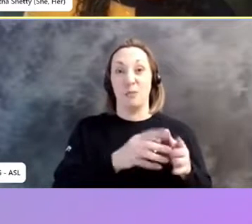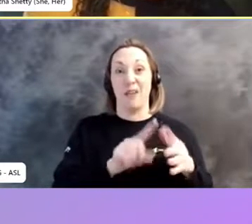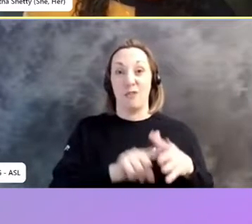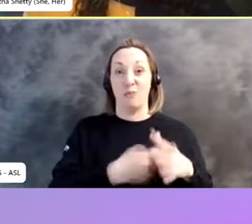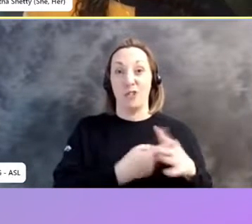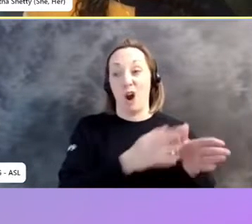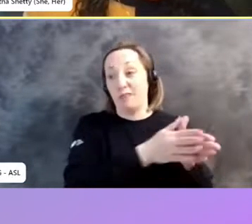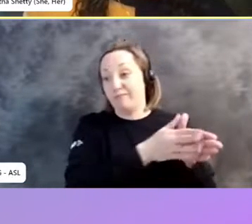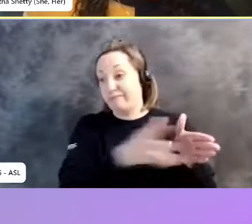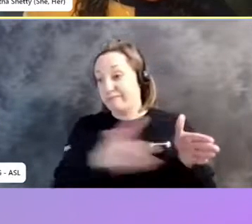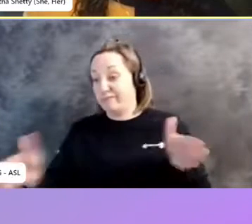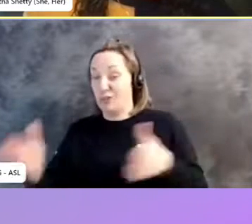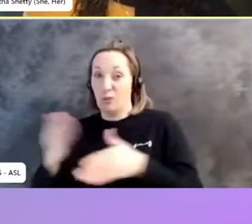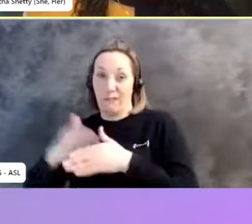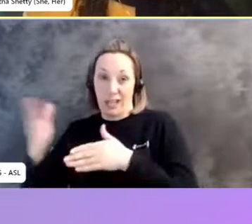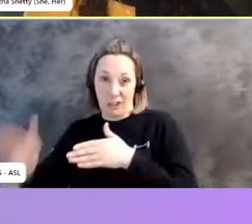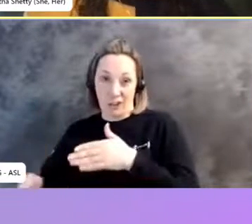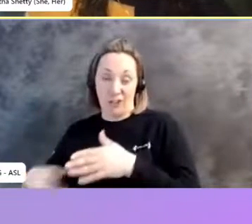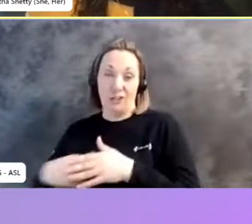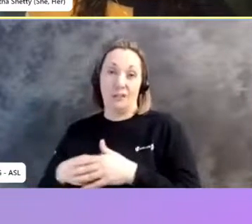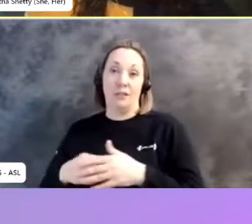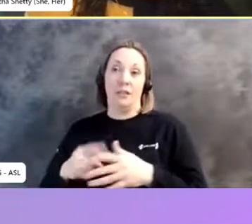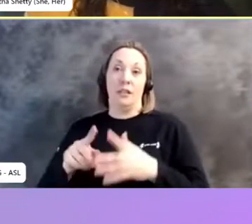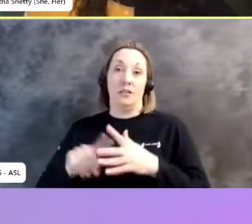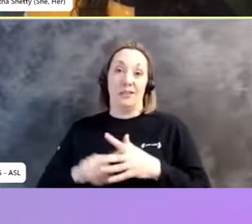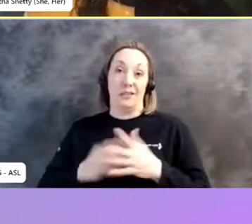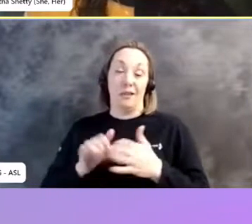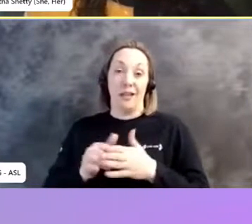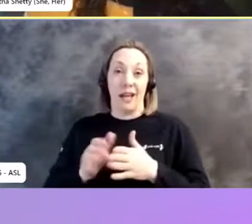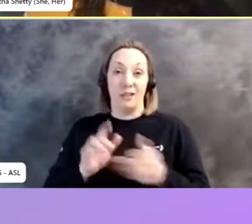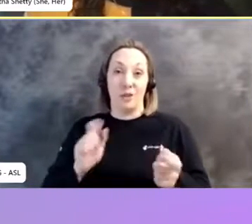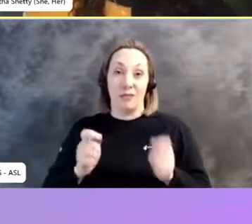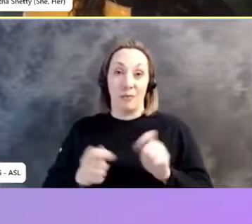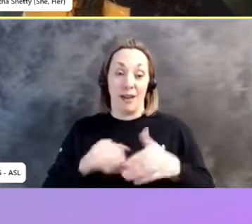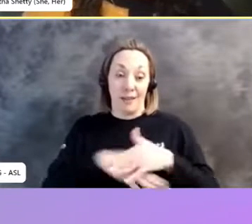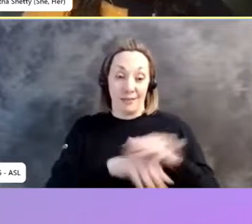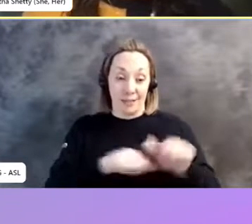testing of the product. It's a function that needs to run